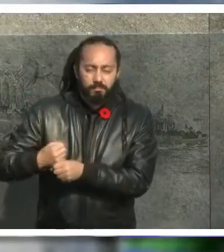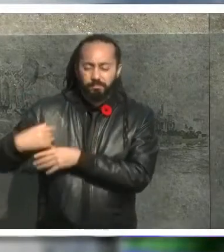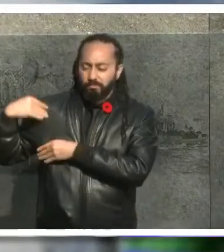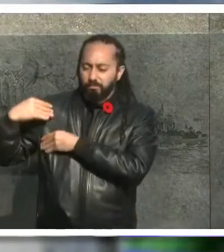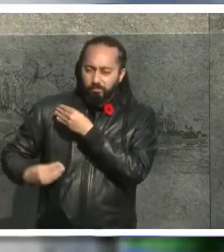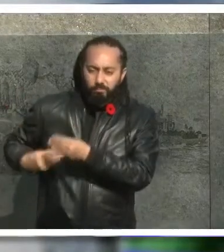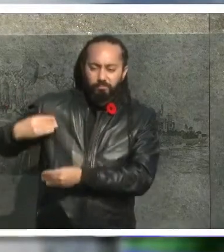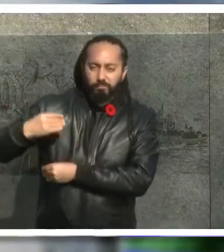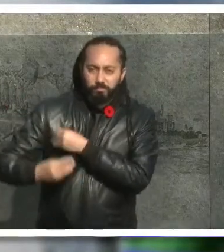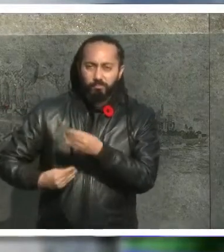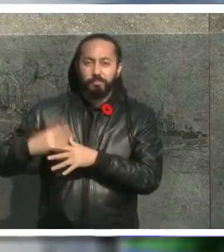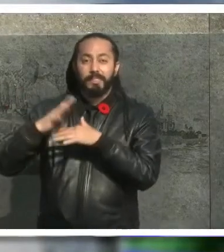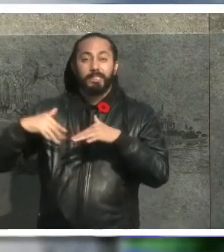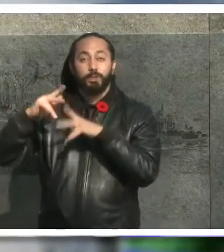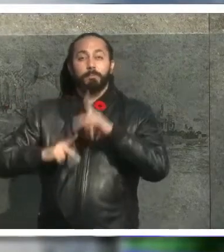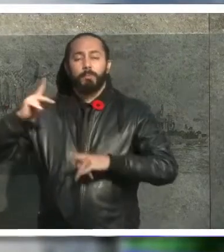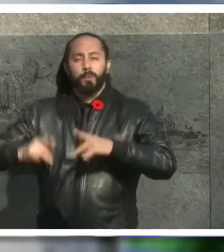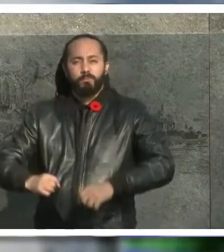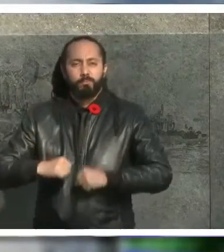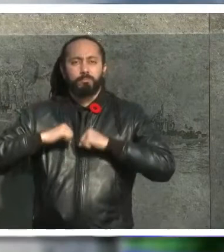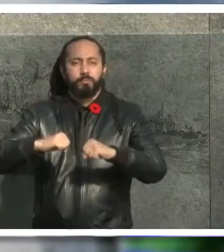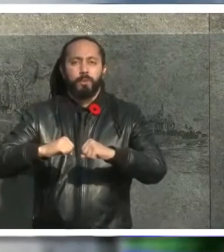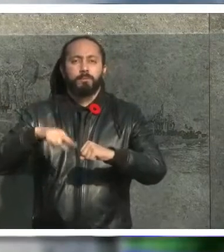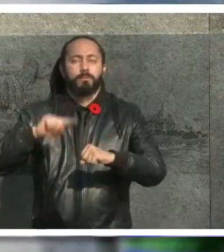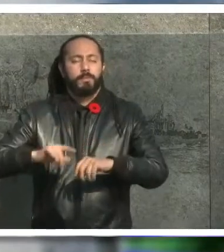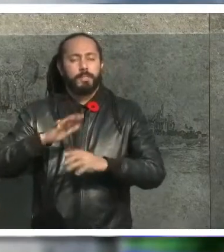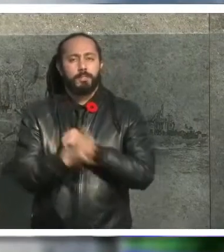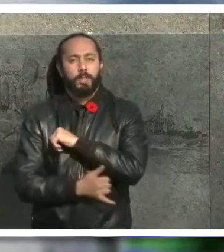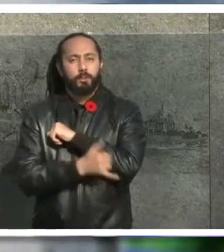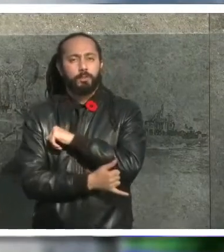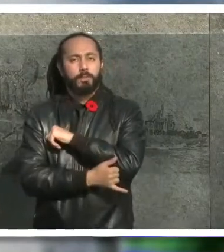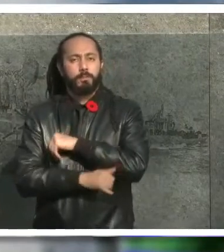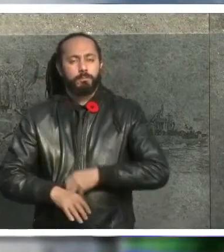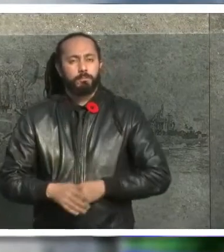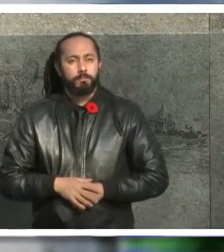is also a tribute to Indigenous people listed on guard for this country.